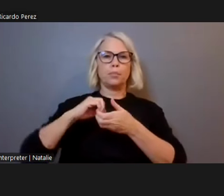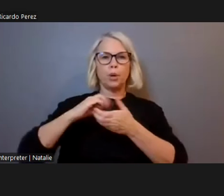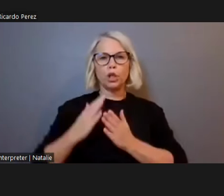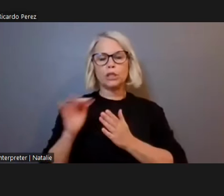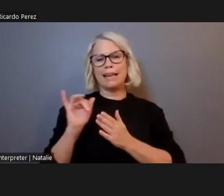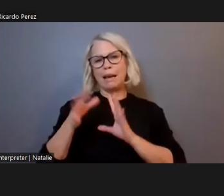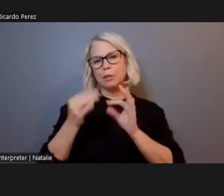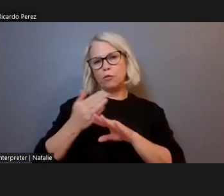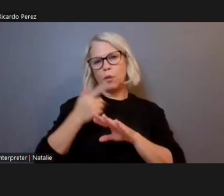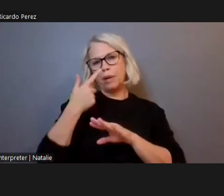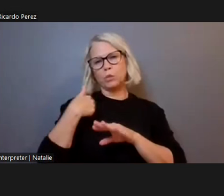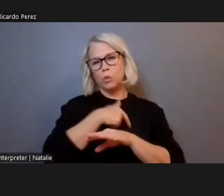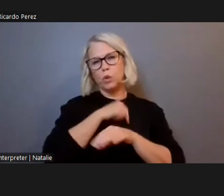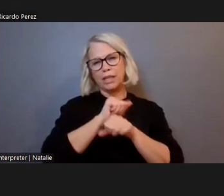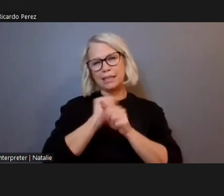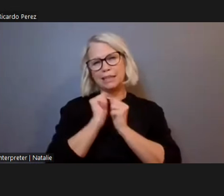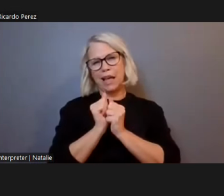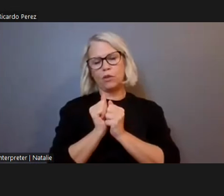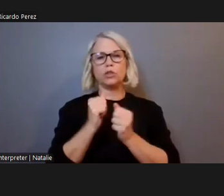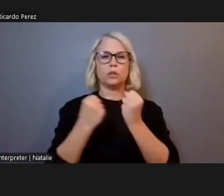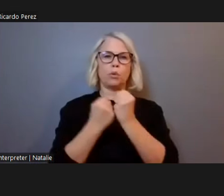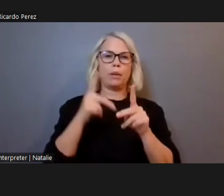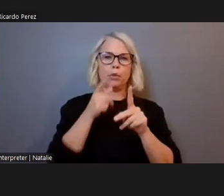We are working together just to support folks who are coming from the Southwest border,